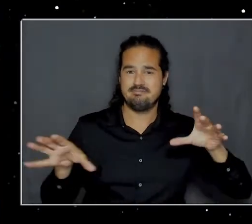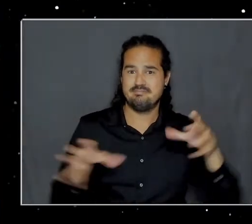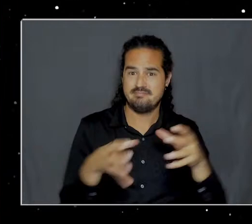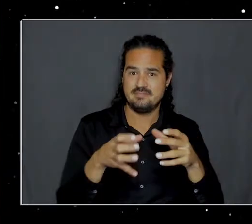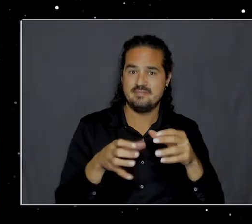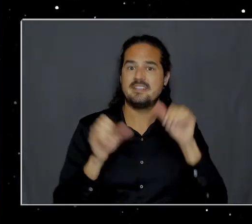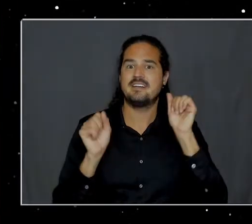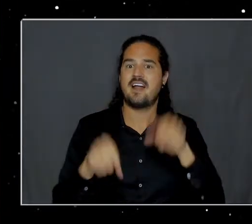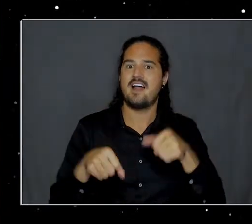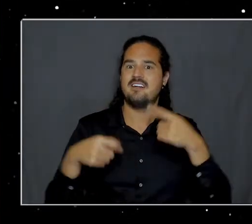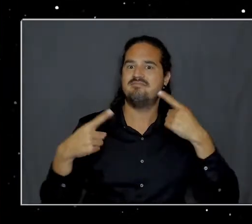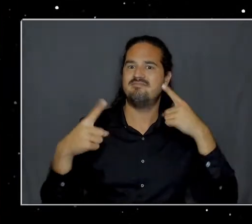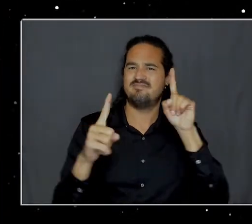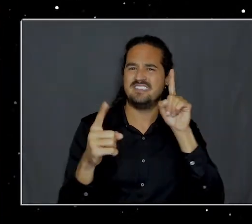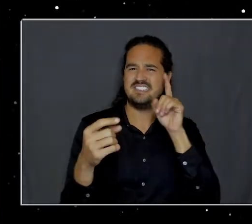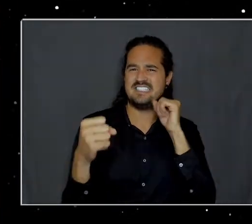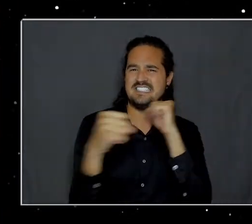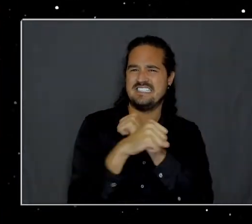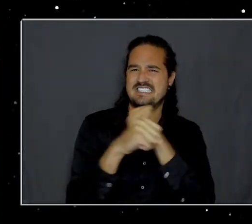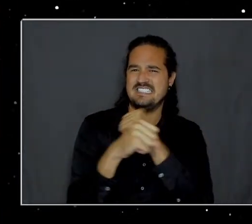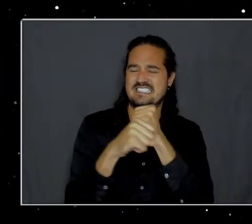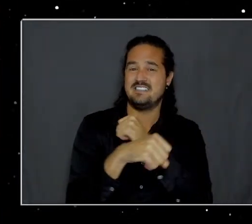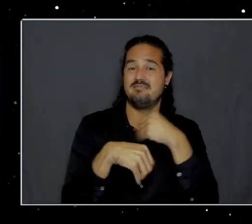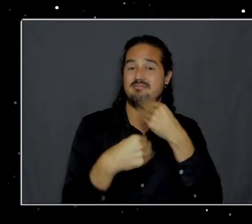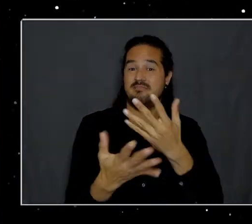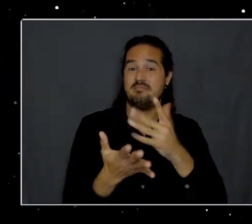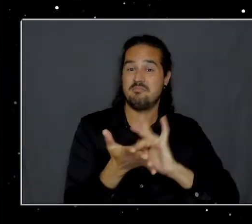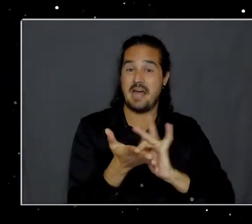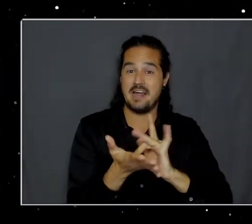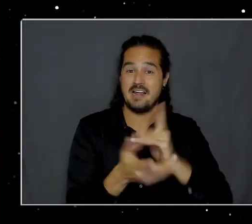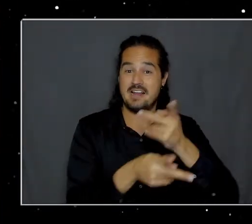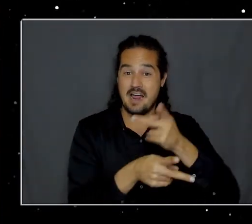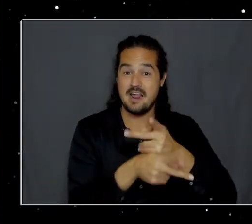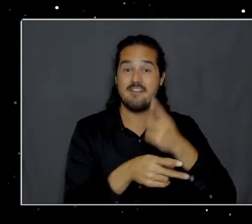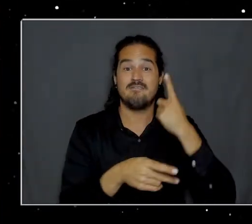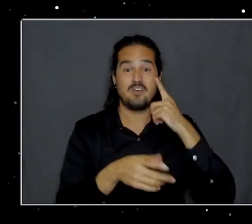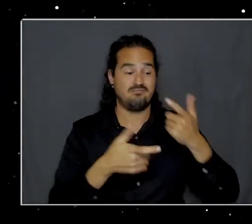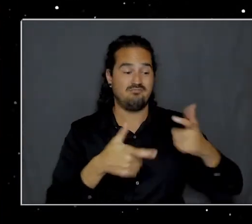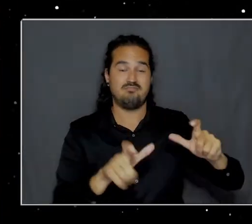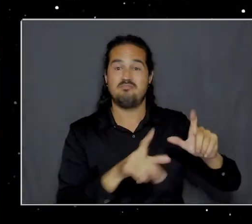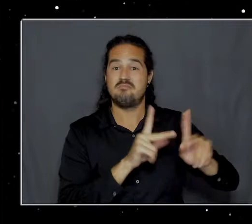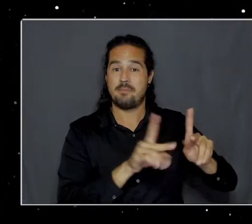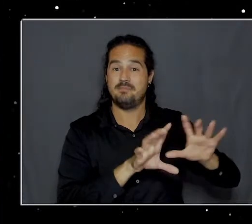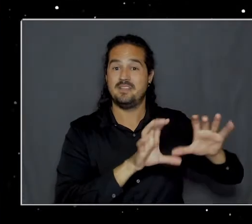MEDICAL CARE, FOR POPULATION